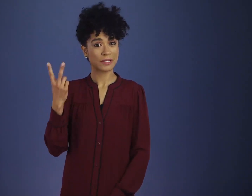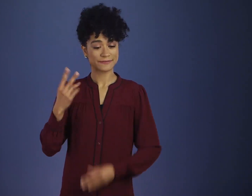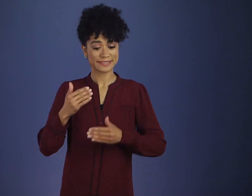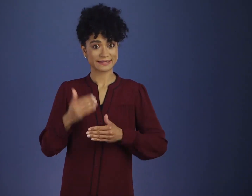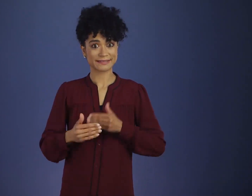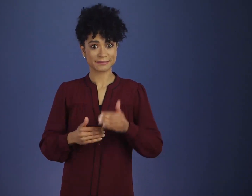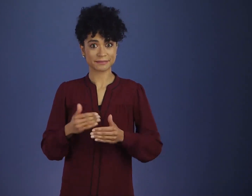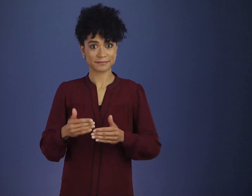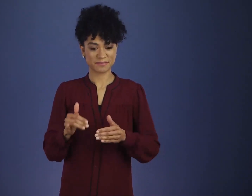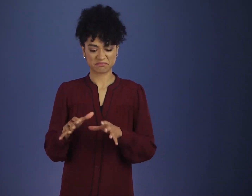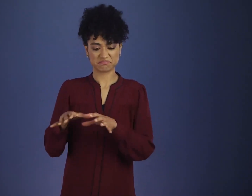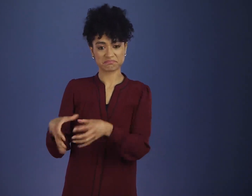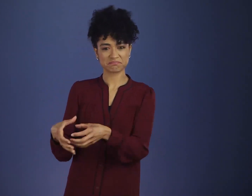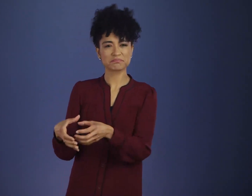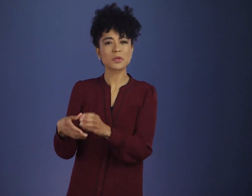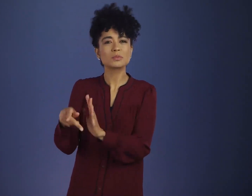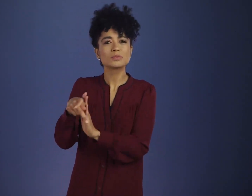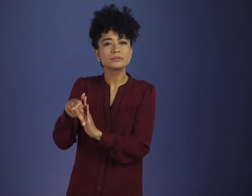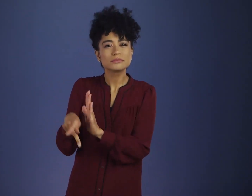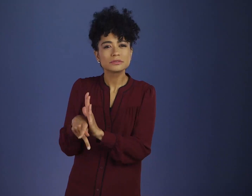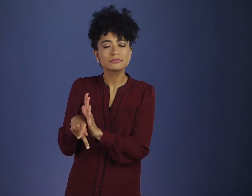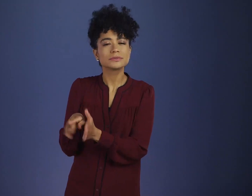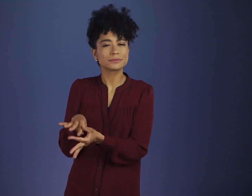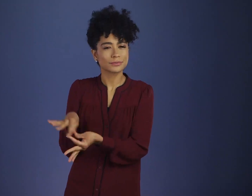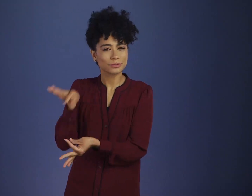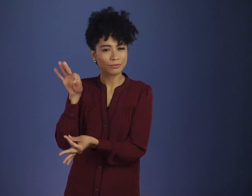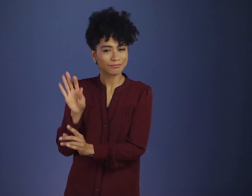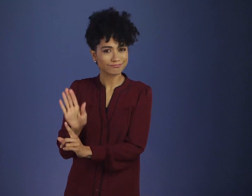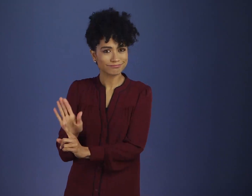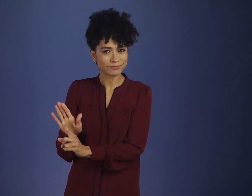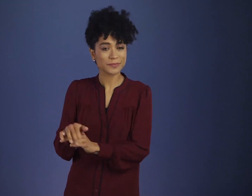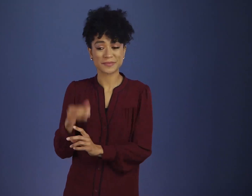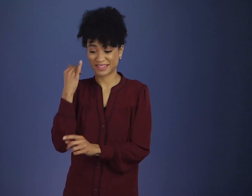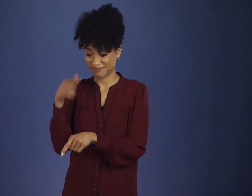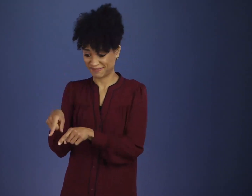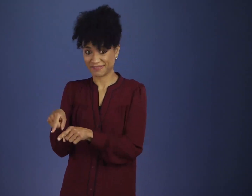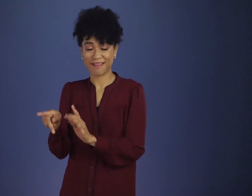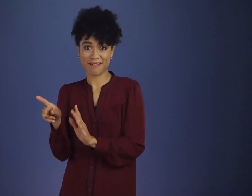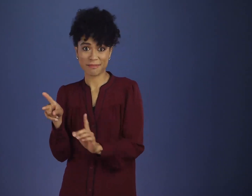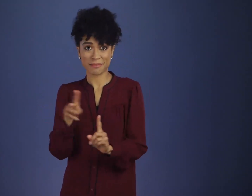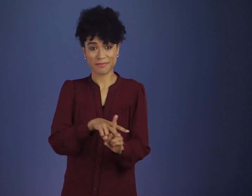A.A.'s Twelve Steps are a group of principles, spiritual in their nature,